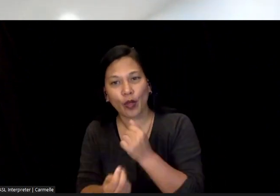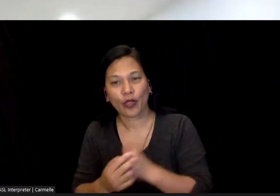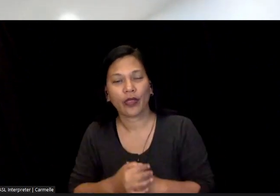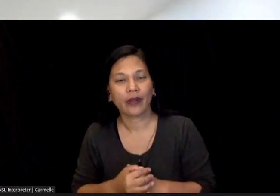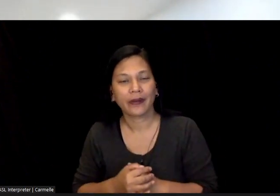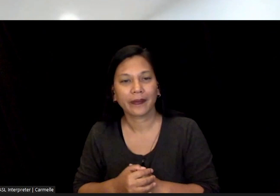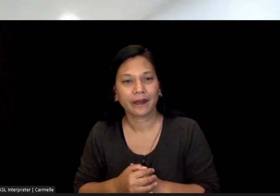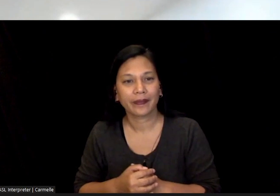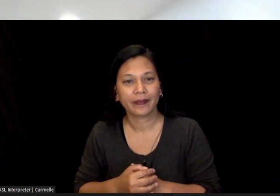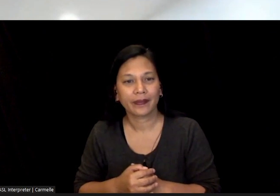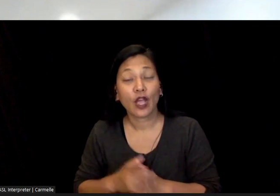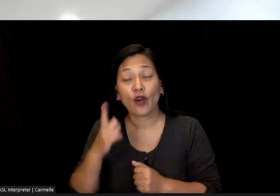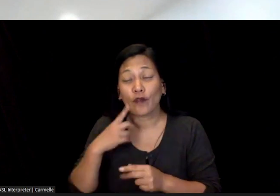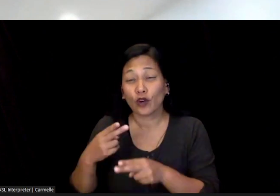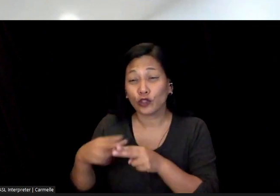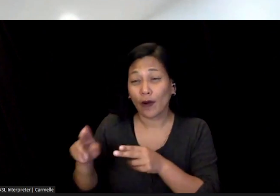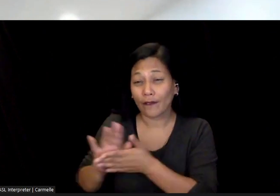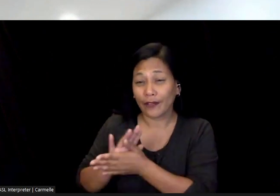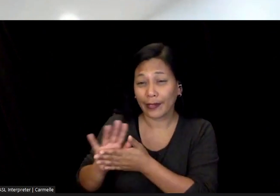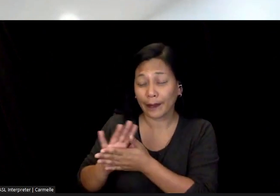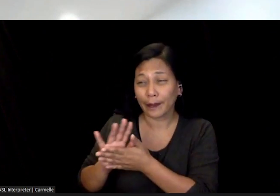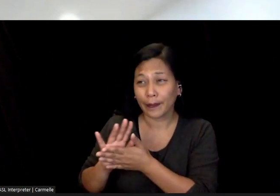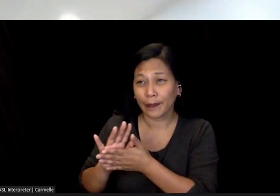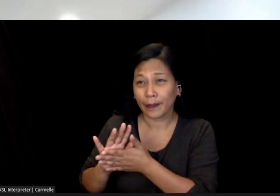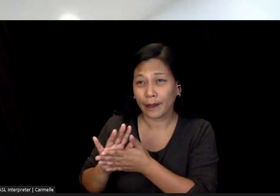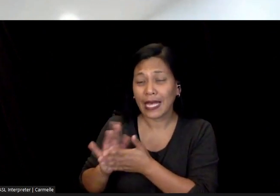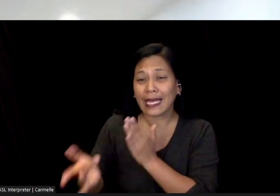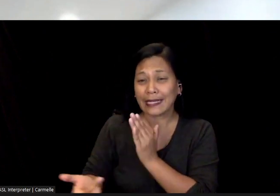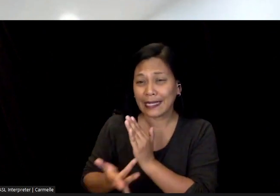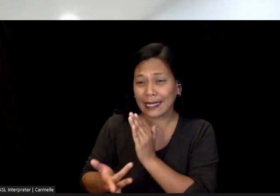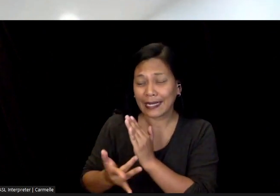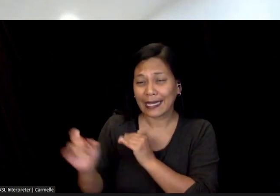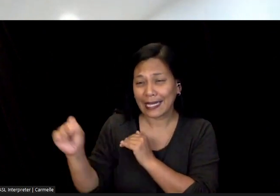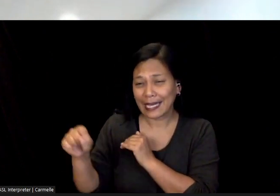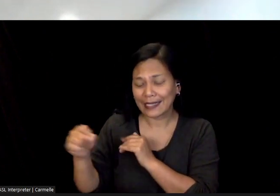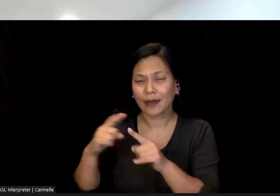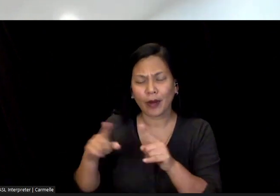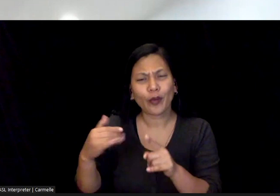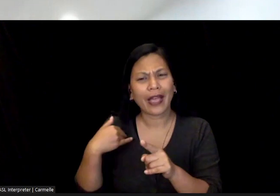I am I don't in terms of shorts again, we would technically fund it, I think there are some length restrictions in some